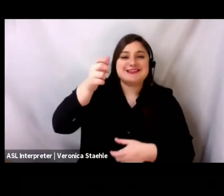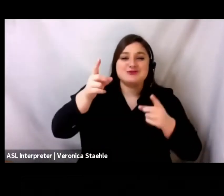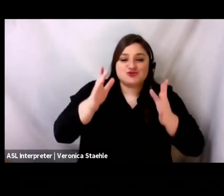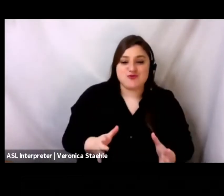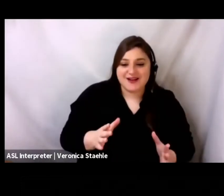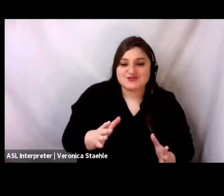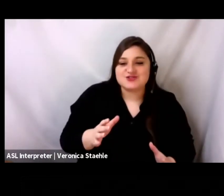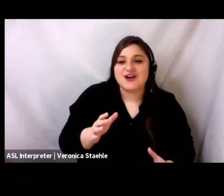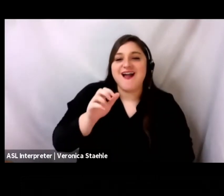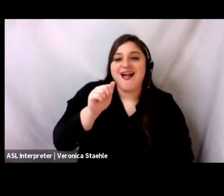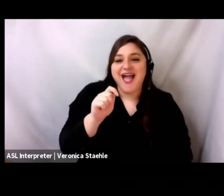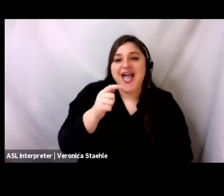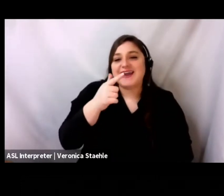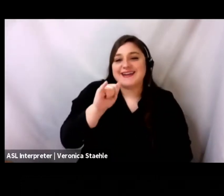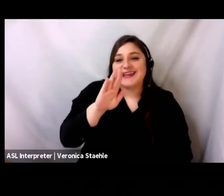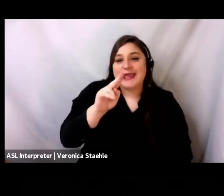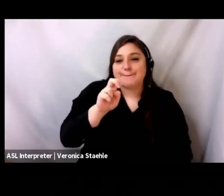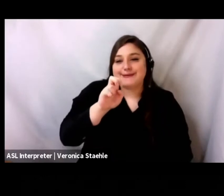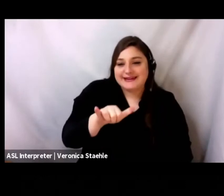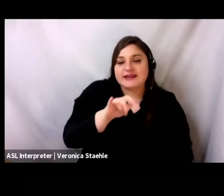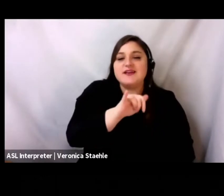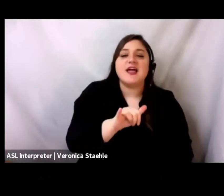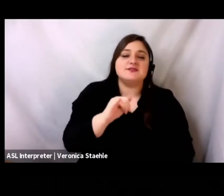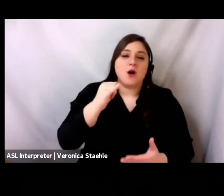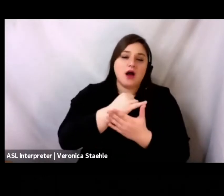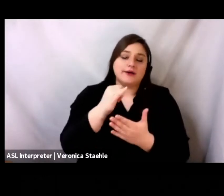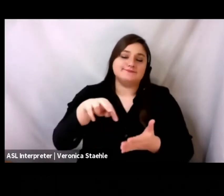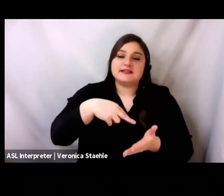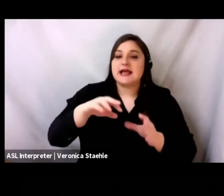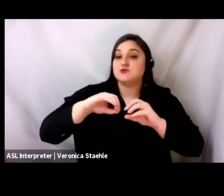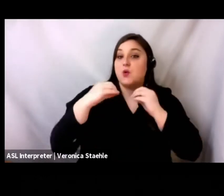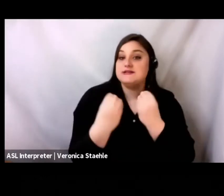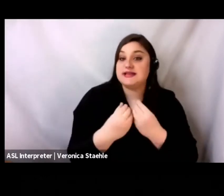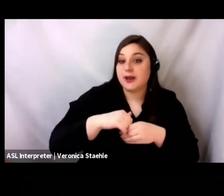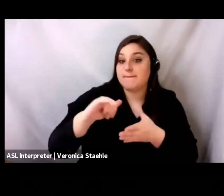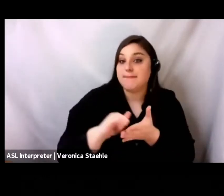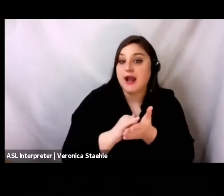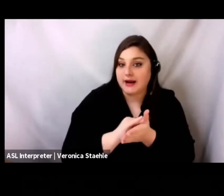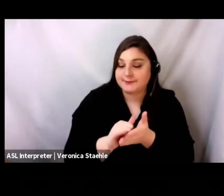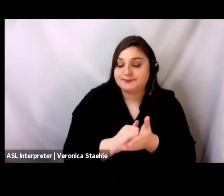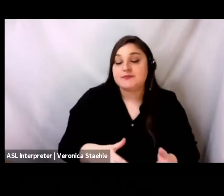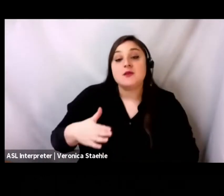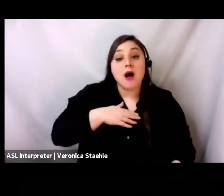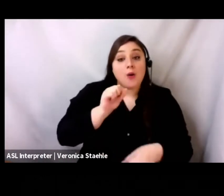dance and performance organization in Manhattan. And my work there focused on partnerships with